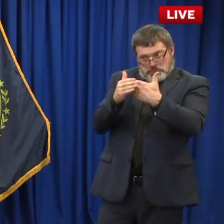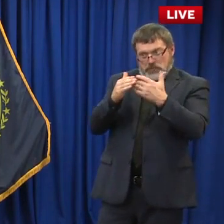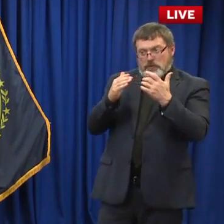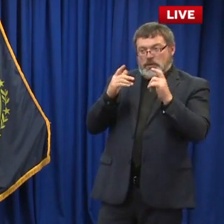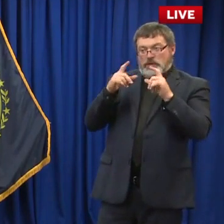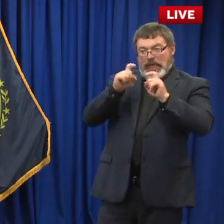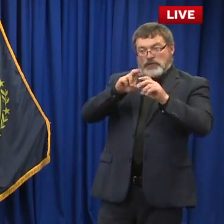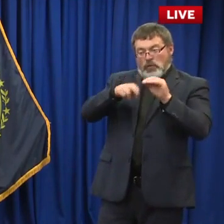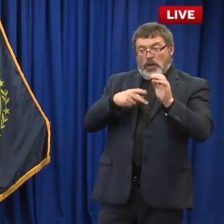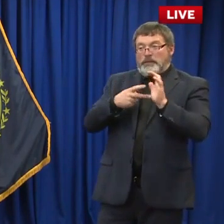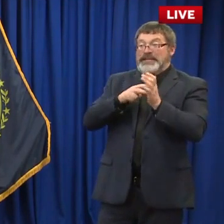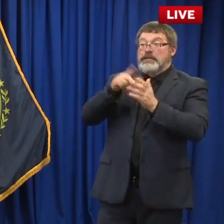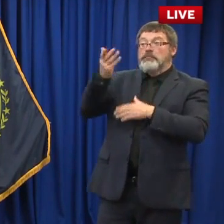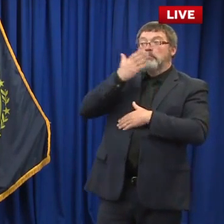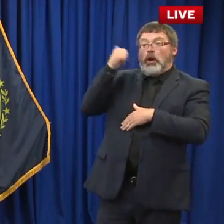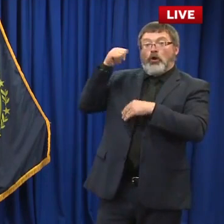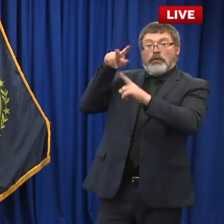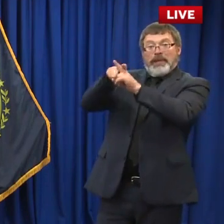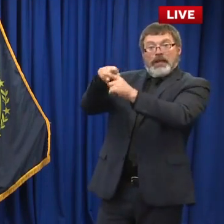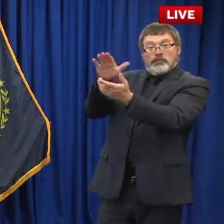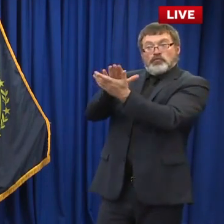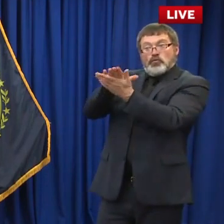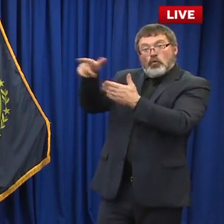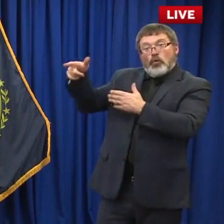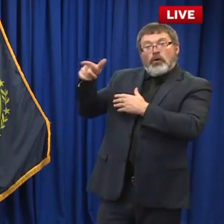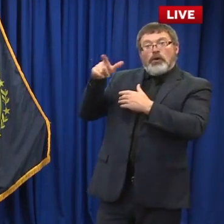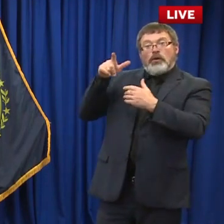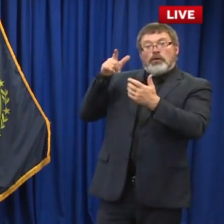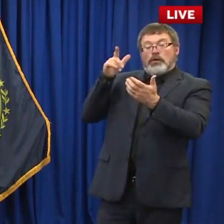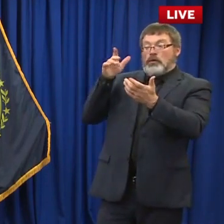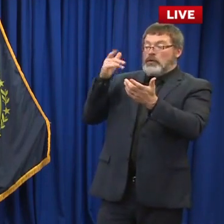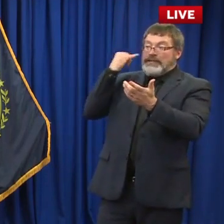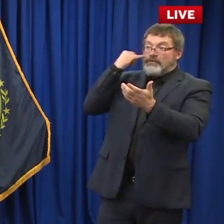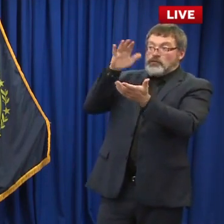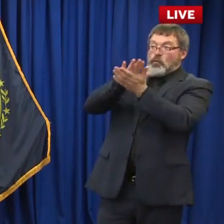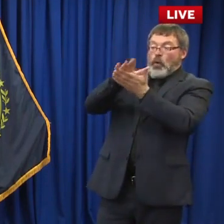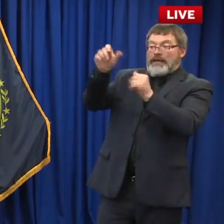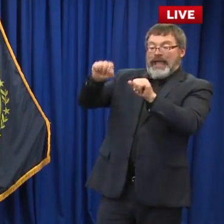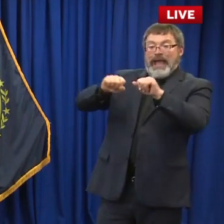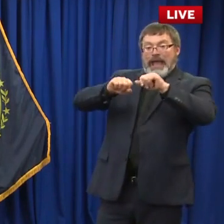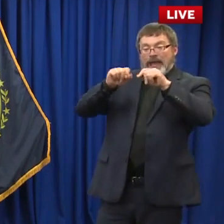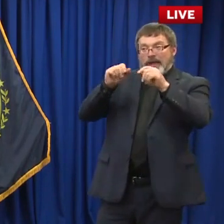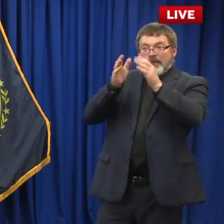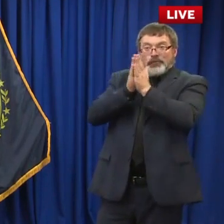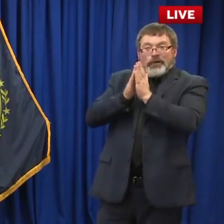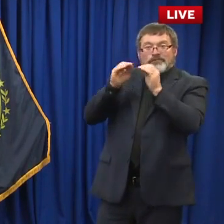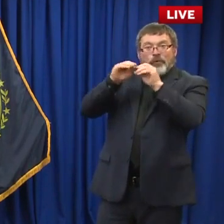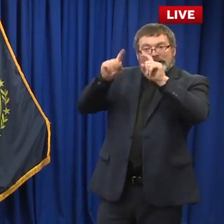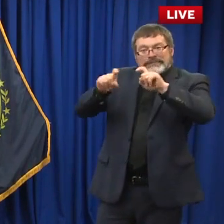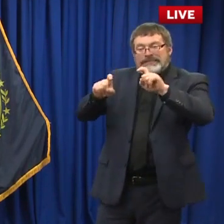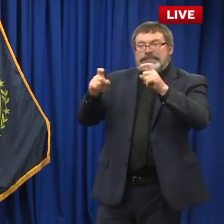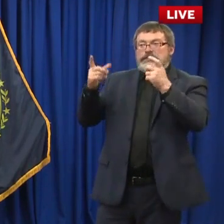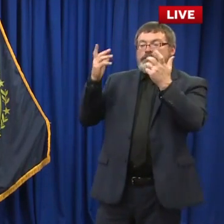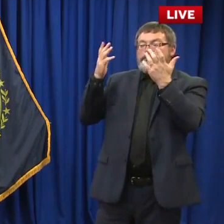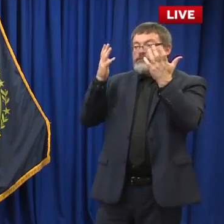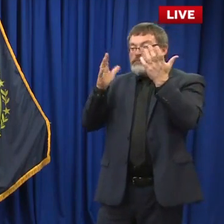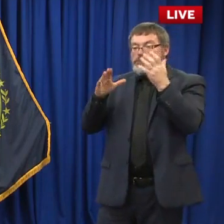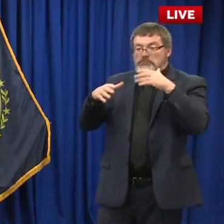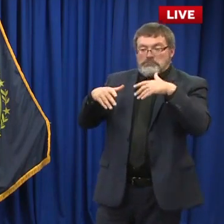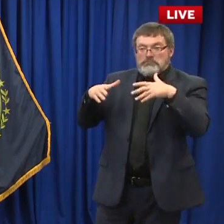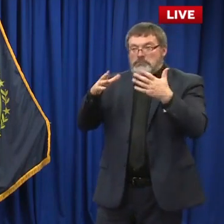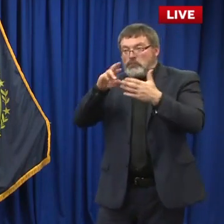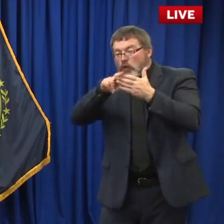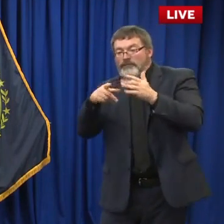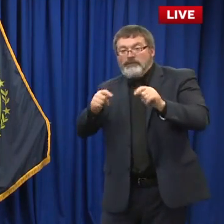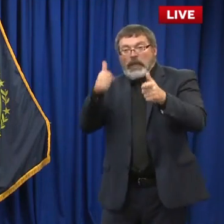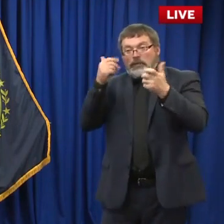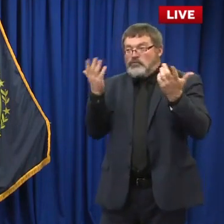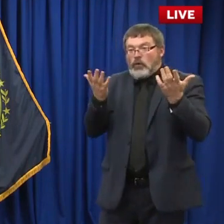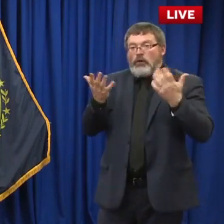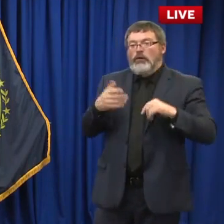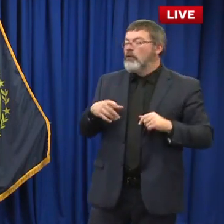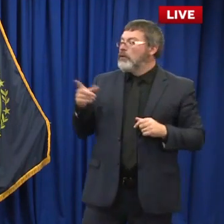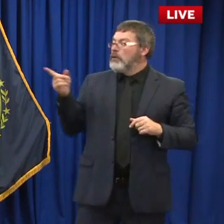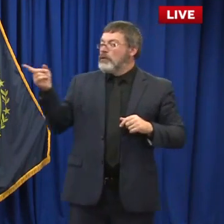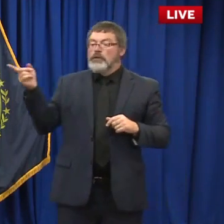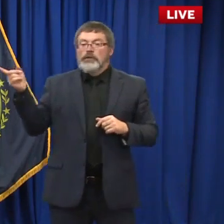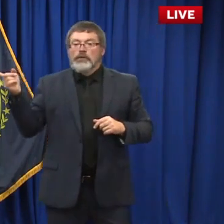WHAT IS YOUR INCENTIVE TO SEE THE TURN--AROUND TIME ON TESTS GO DOWN, WHERE WE'LL SEE THEE RETIREMENT SYSTEM CLIFF ANOTHER SPIKE OR MORE PEOPLE REQUESTING TESTS?